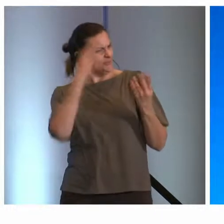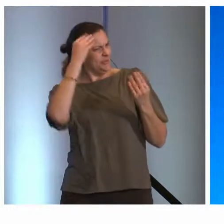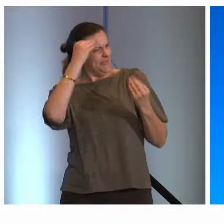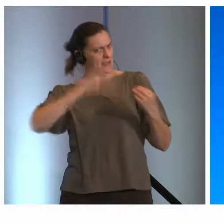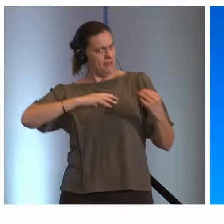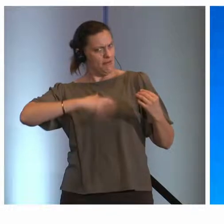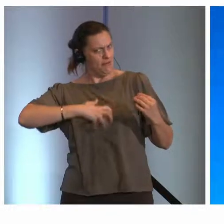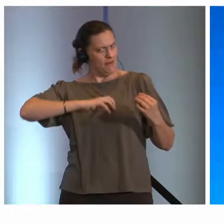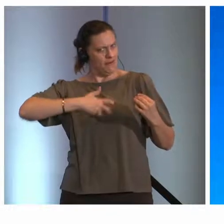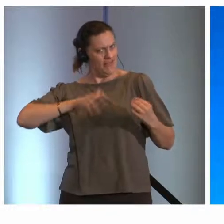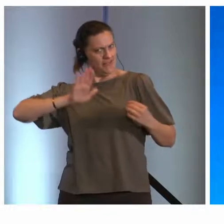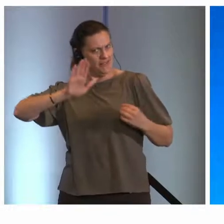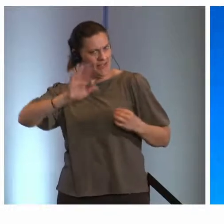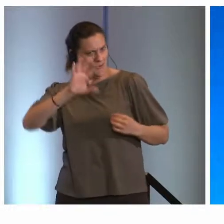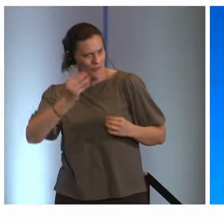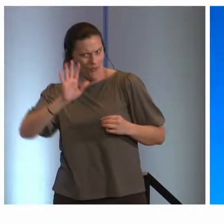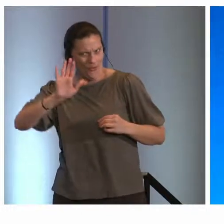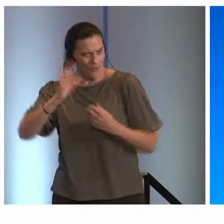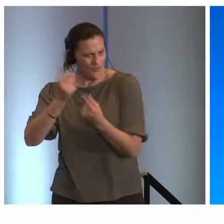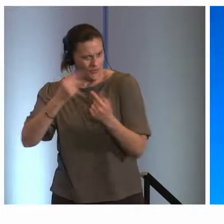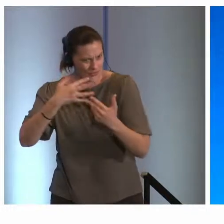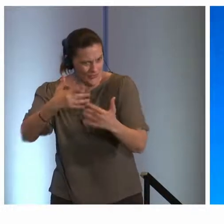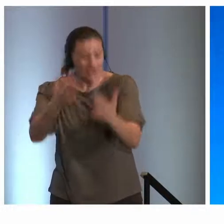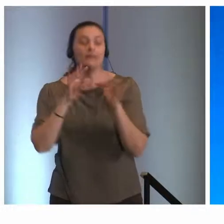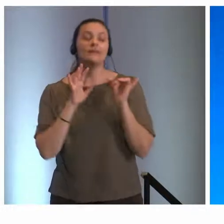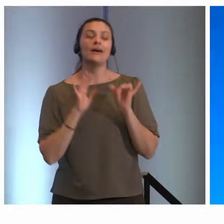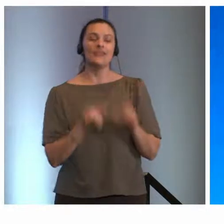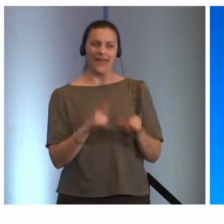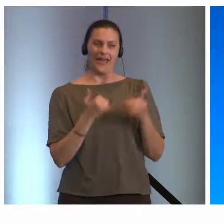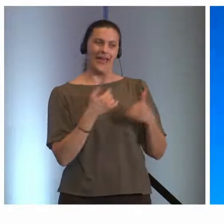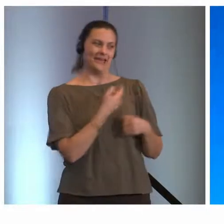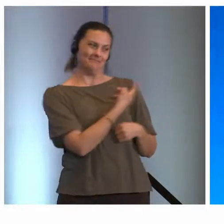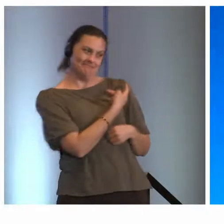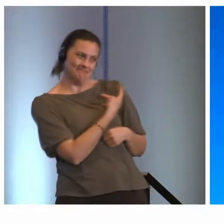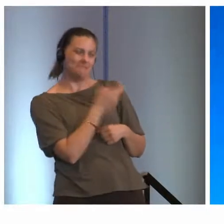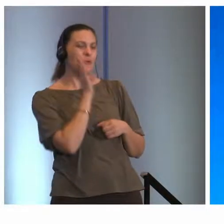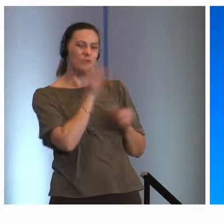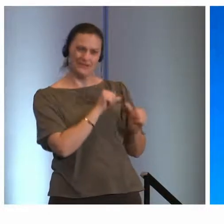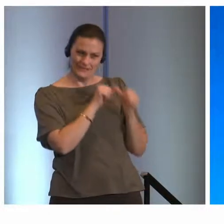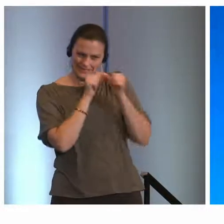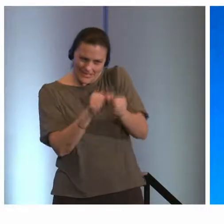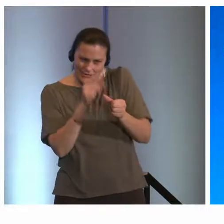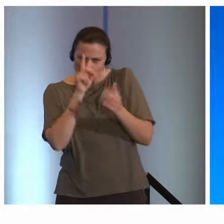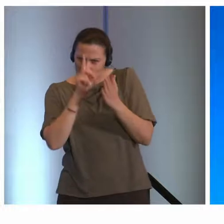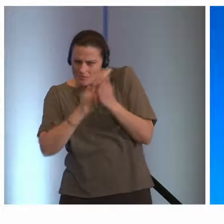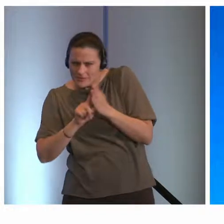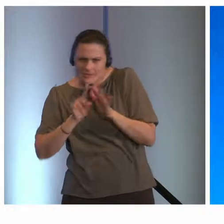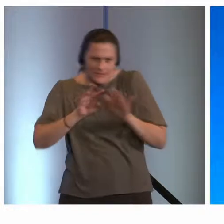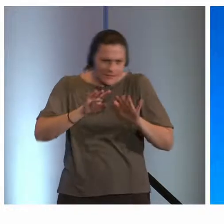to -- we have to sort of adjust and understand, what is offensive in other parts of the world and what is not and